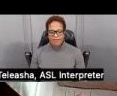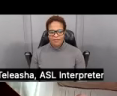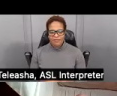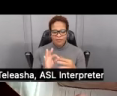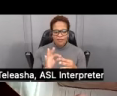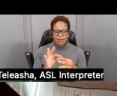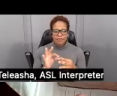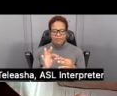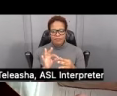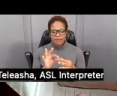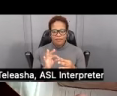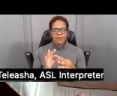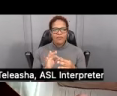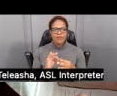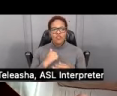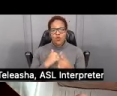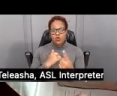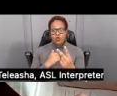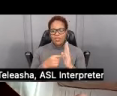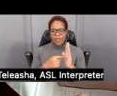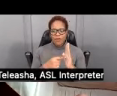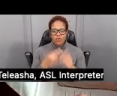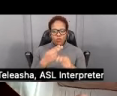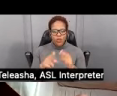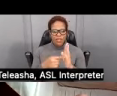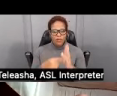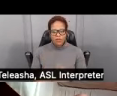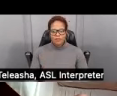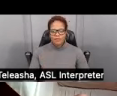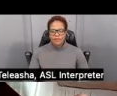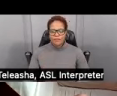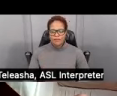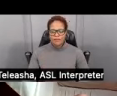So there's two examples, two quick examples of this, let's go.